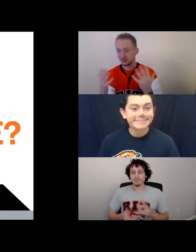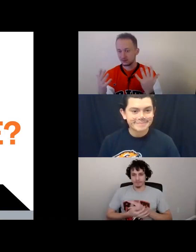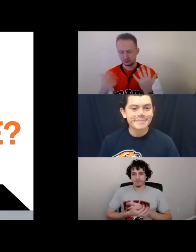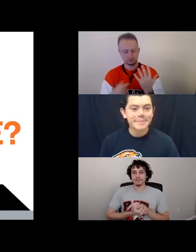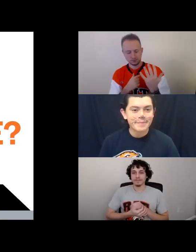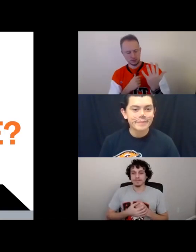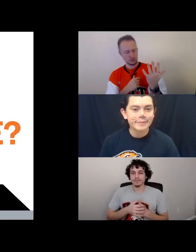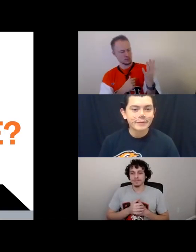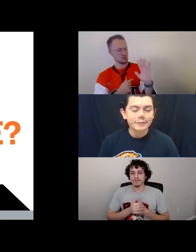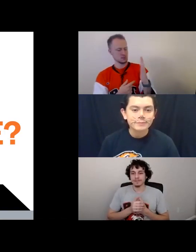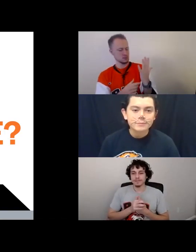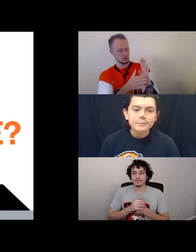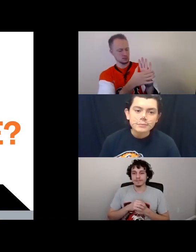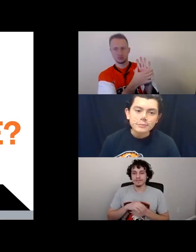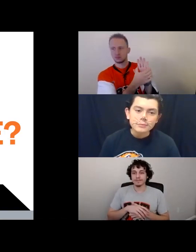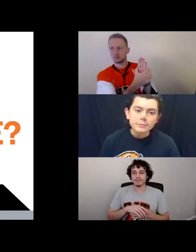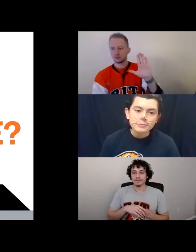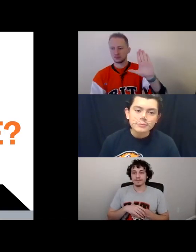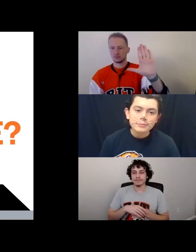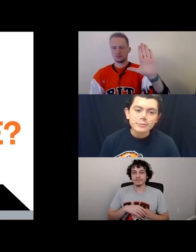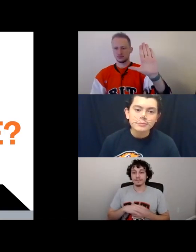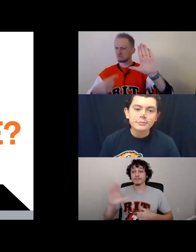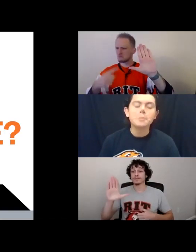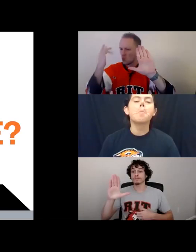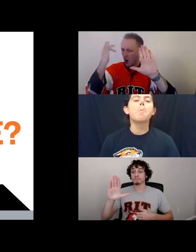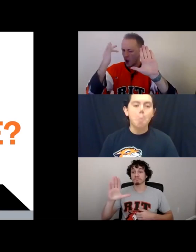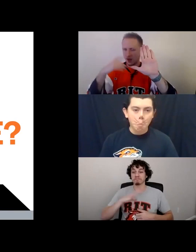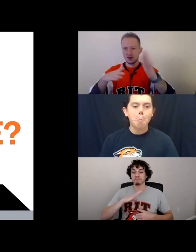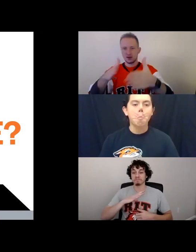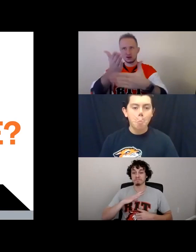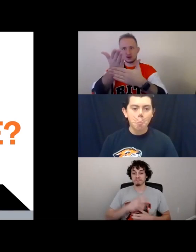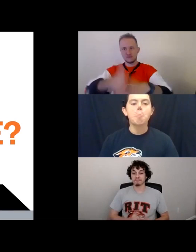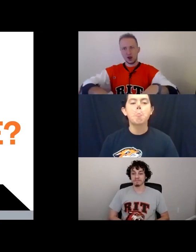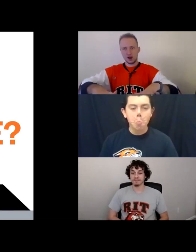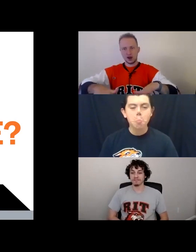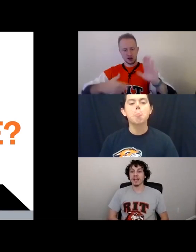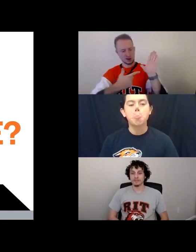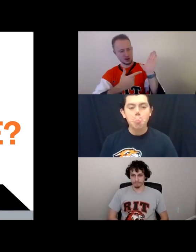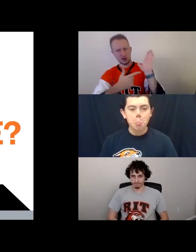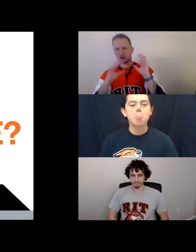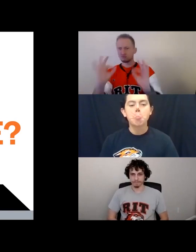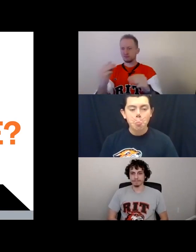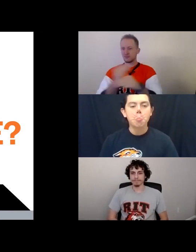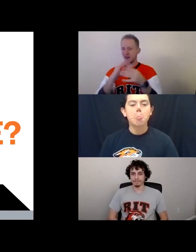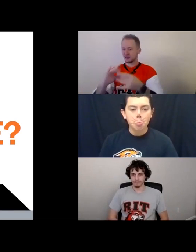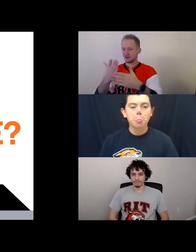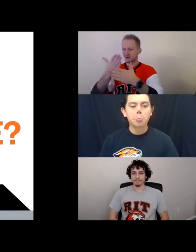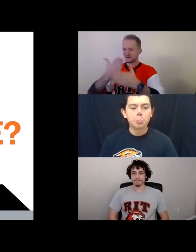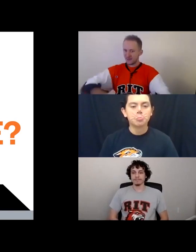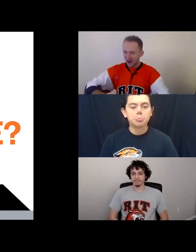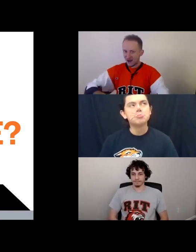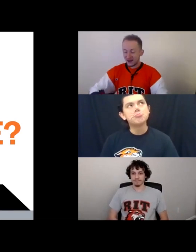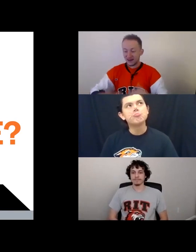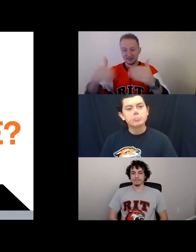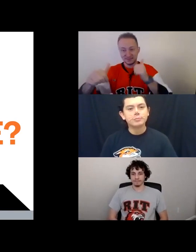Let's do this handshape, because it is used in the sign for divide. That is related to math, division.